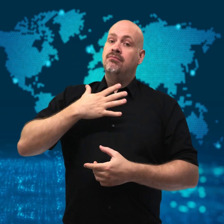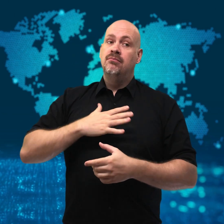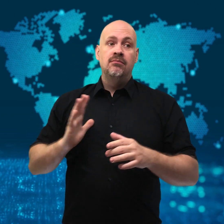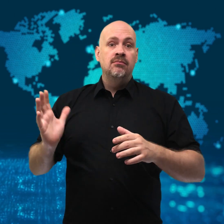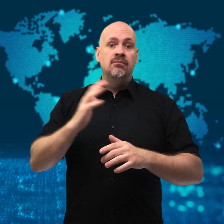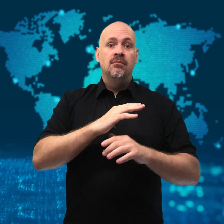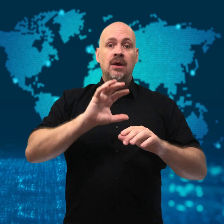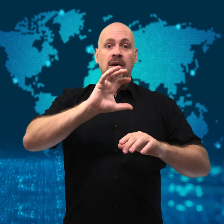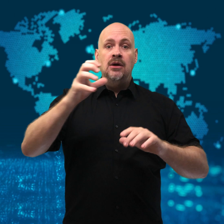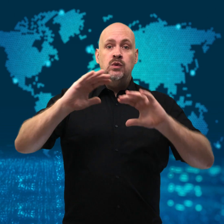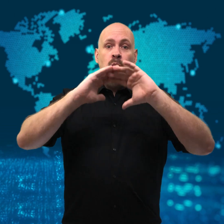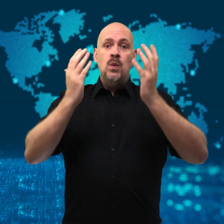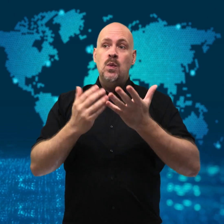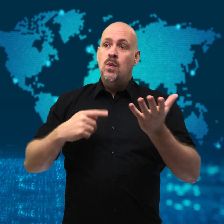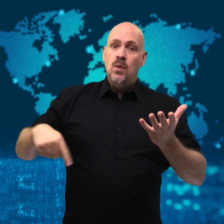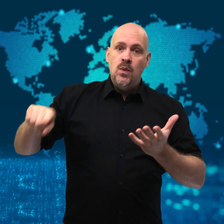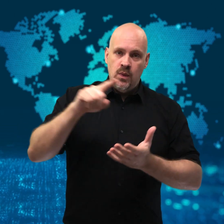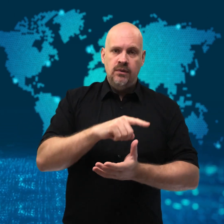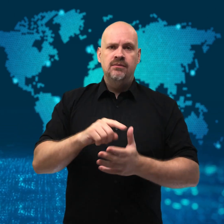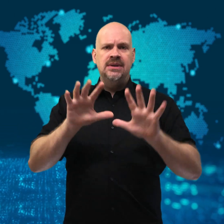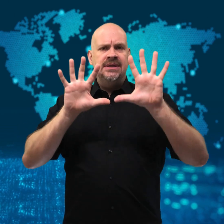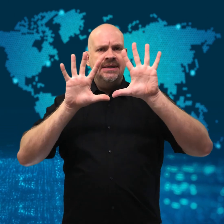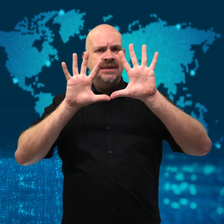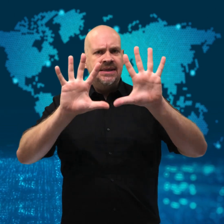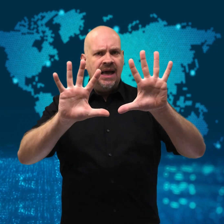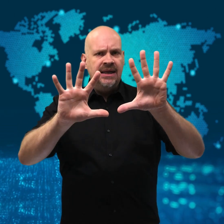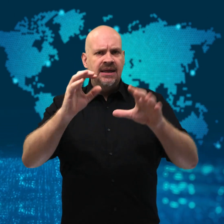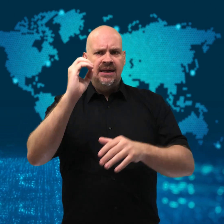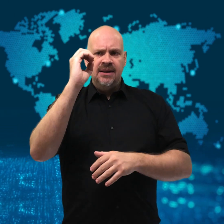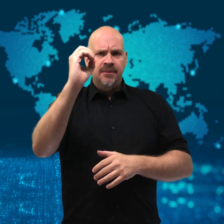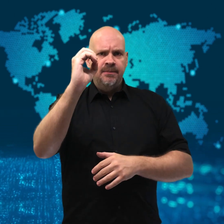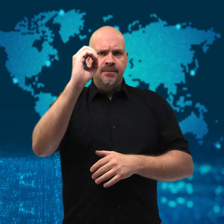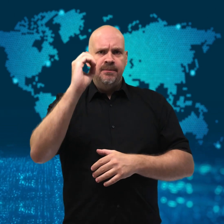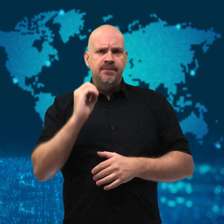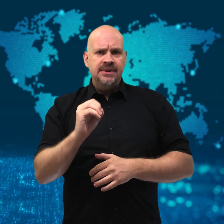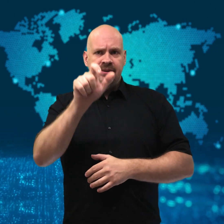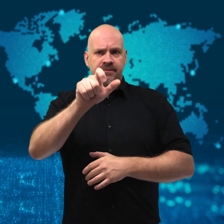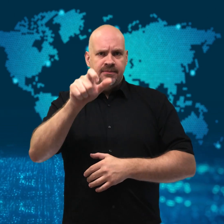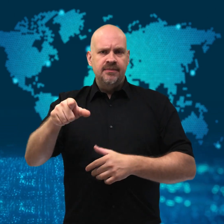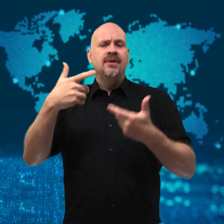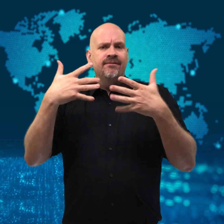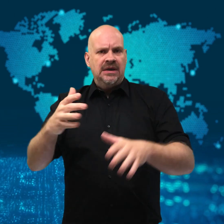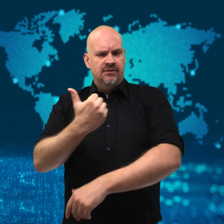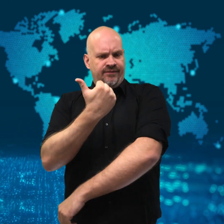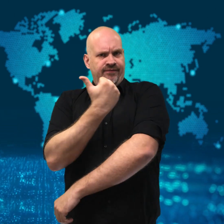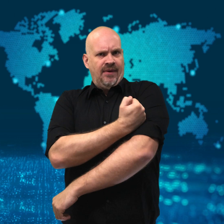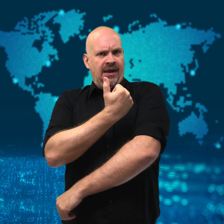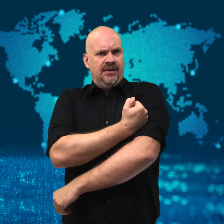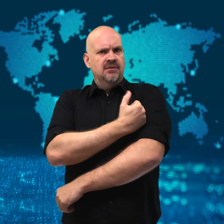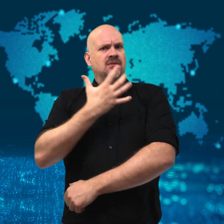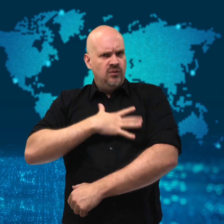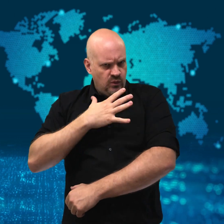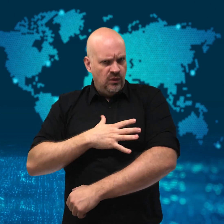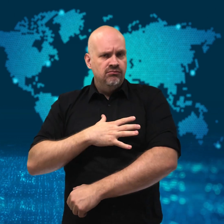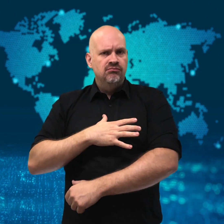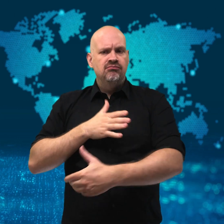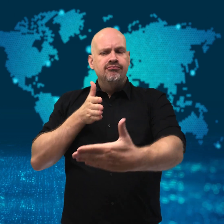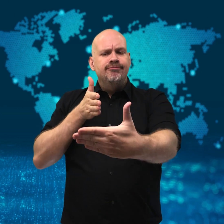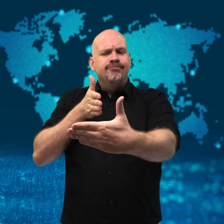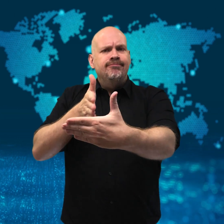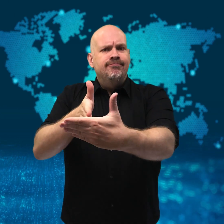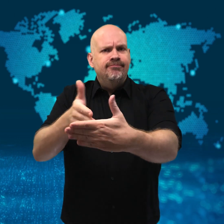The chief of the World Health Organization (WHO) said he wants